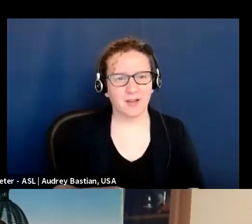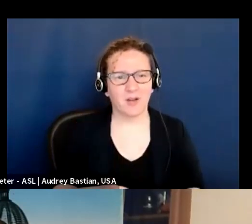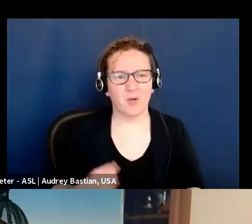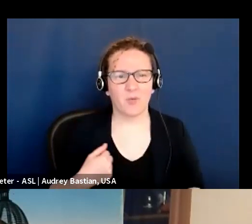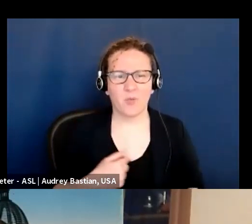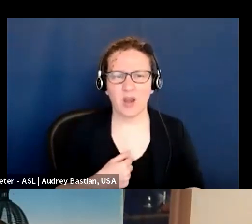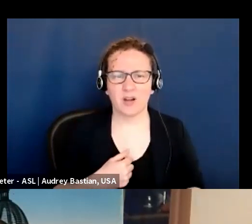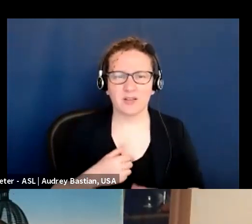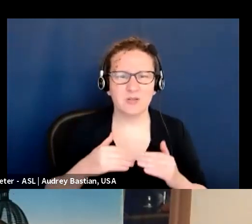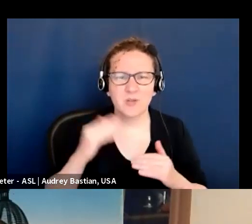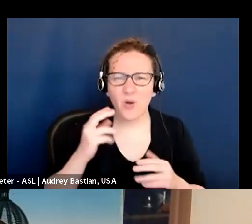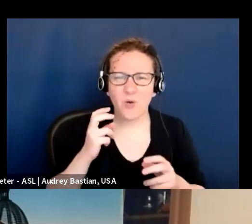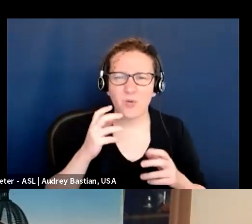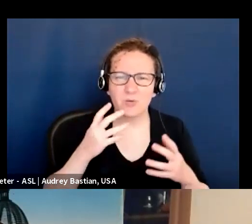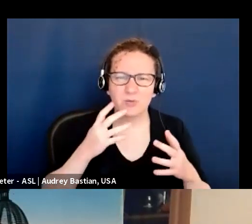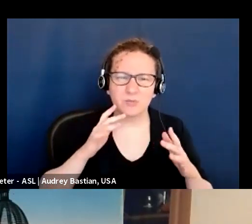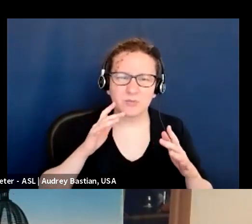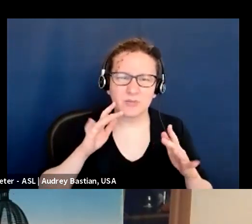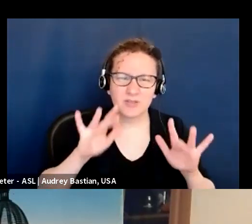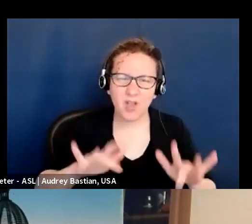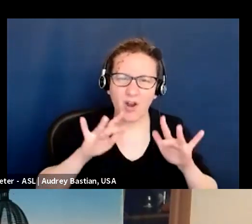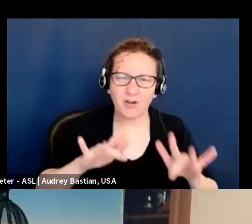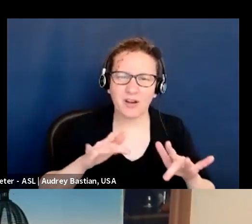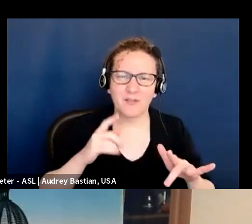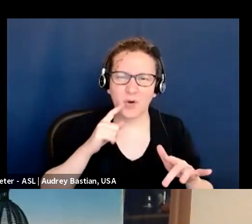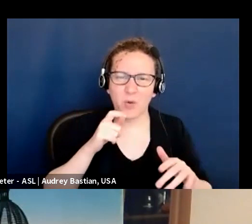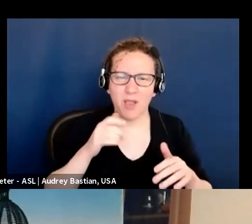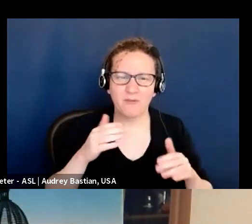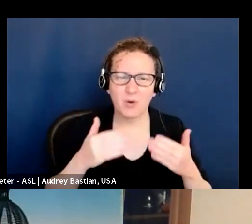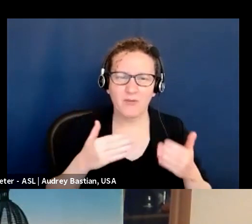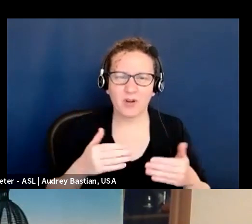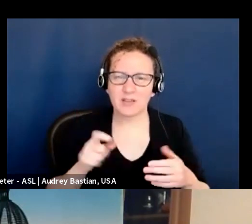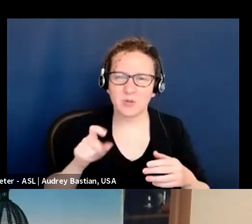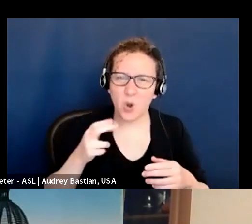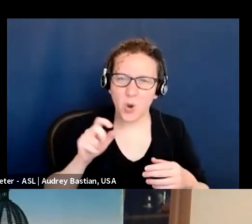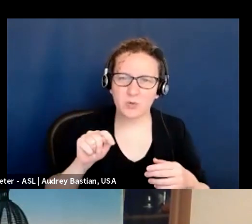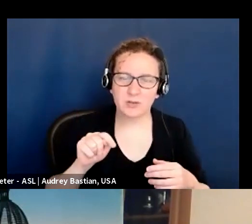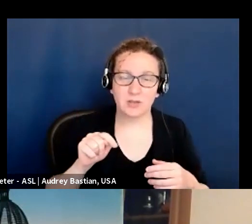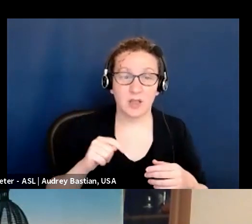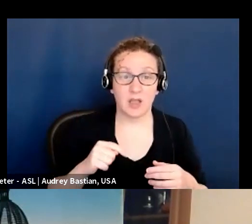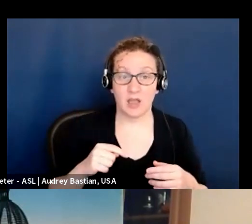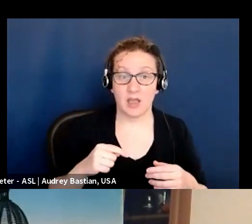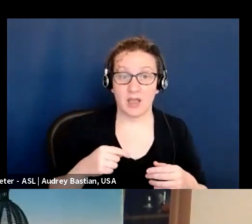for whoever like has to host her. And I was like, all right. I'm not getting this.